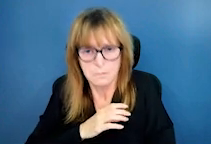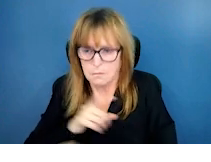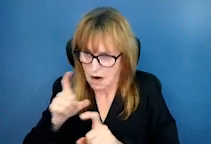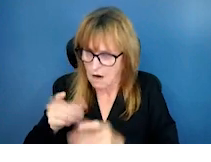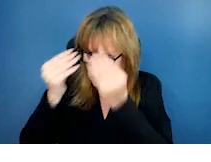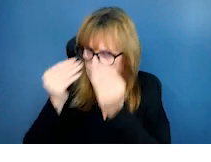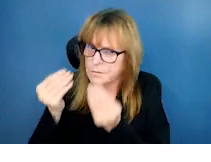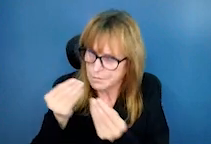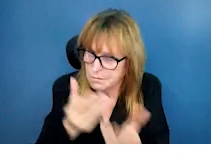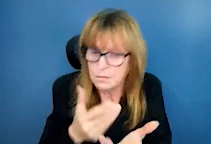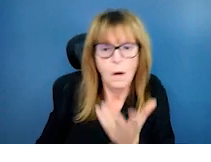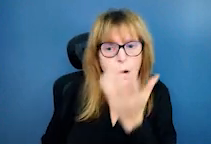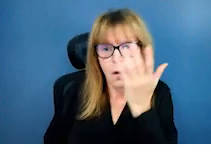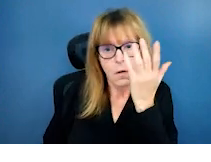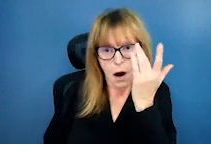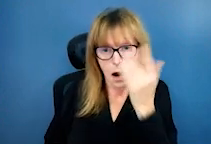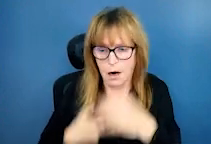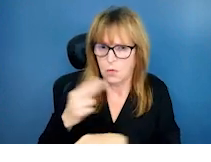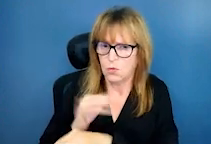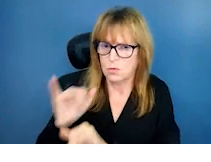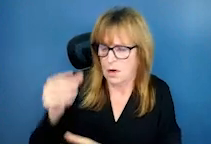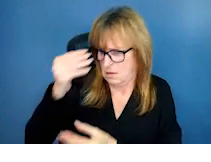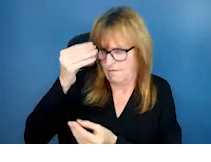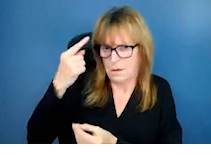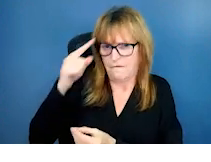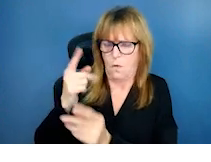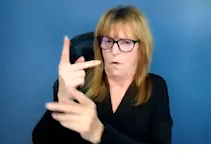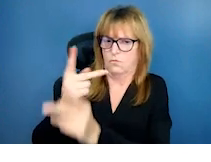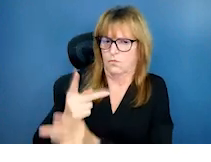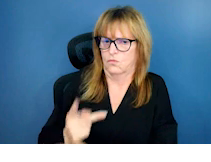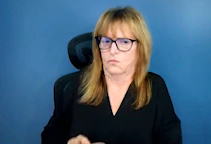You don’t need to include any CVITP Grants your organization has received